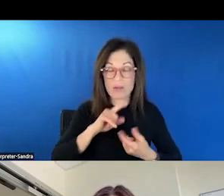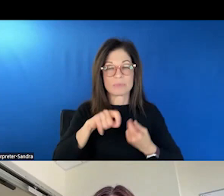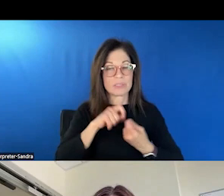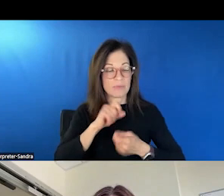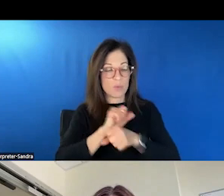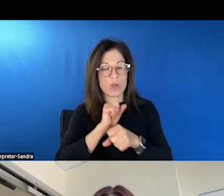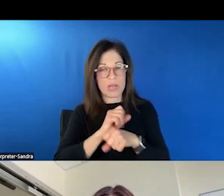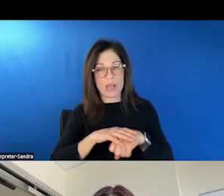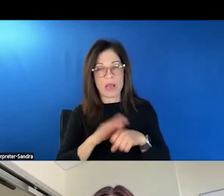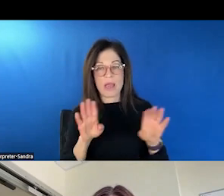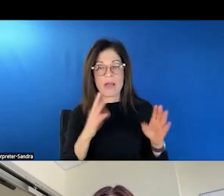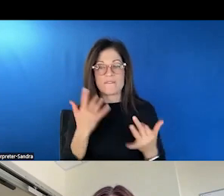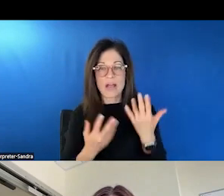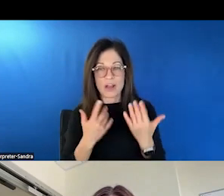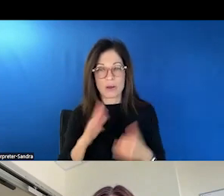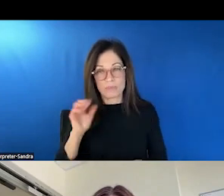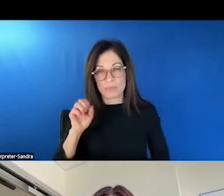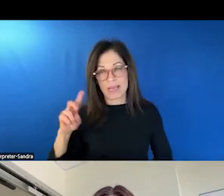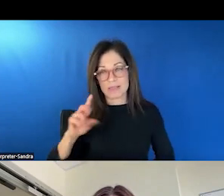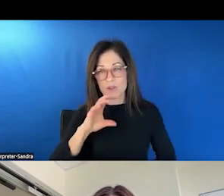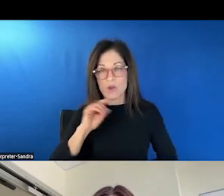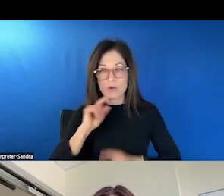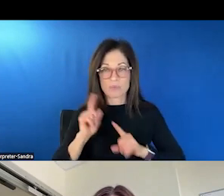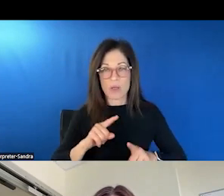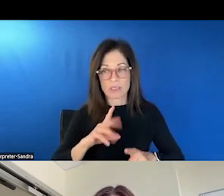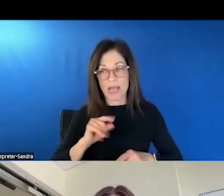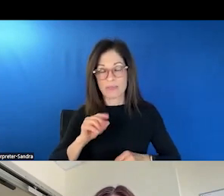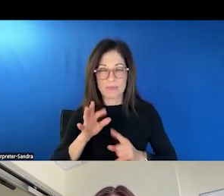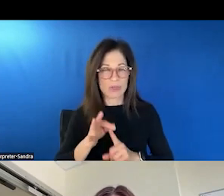FIRE-BASED RESPONSE AND THE ROLE THEY CAN PLAY IN MEDICAID